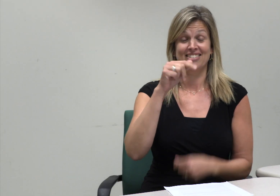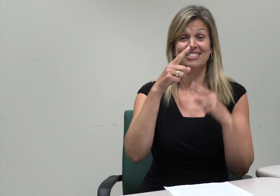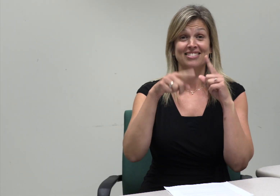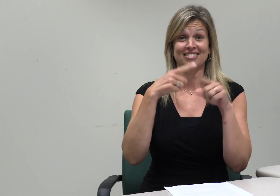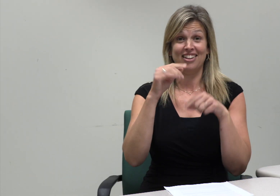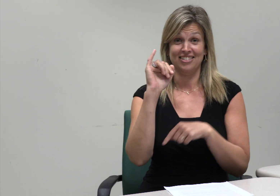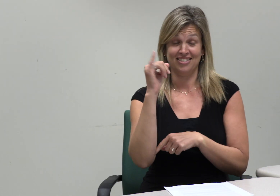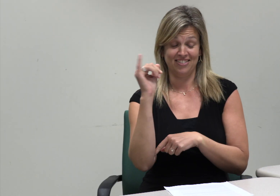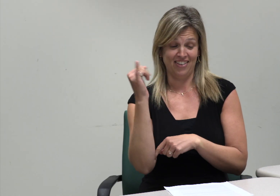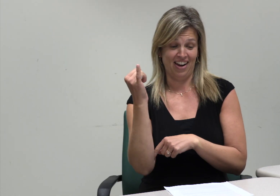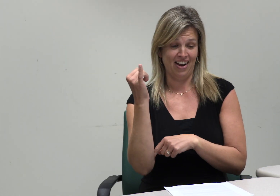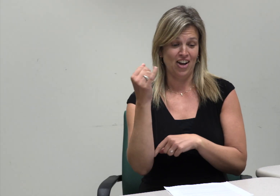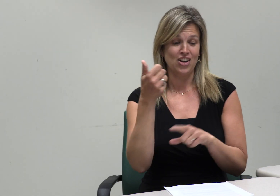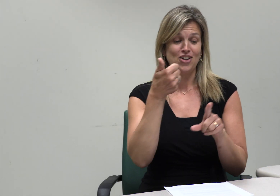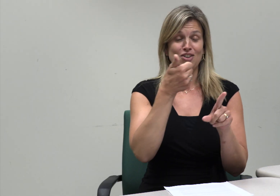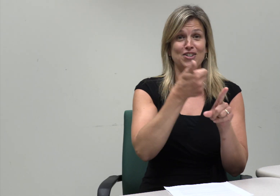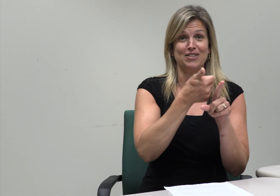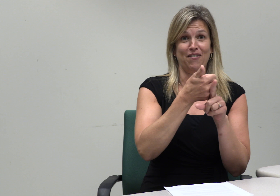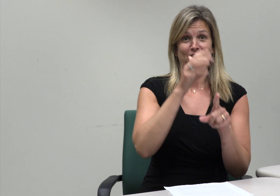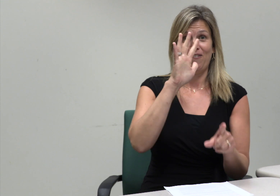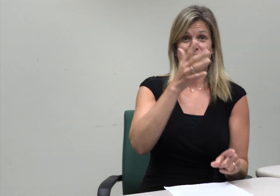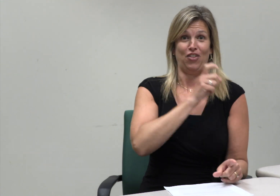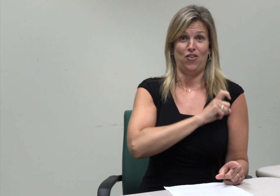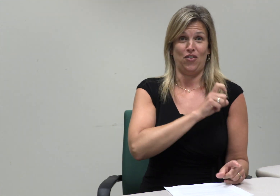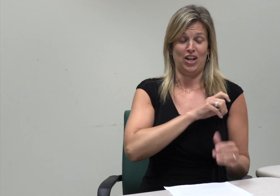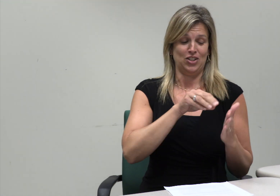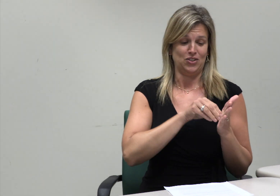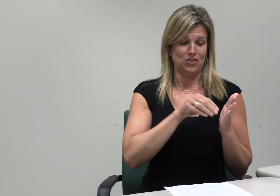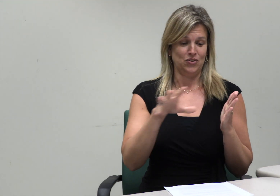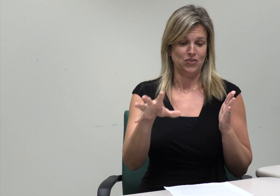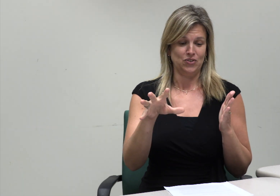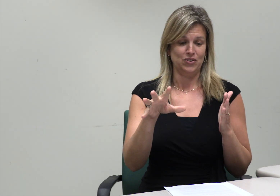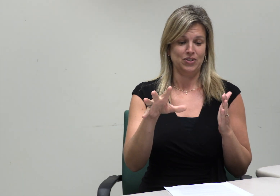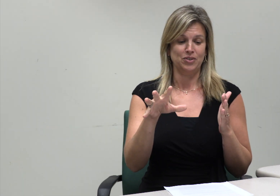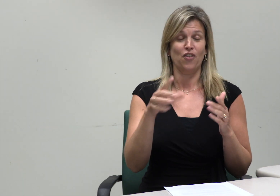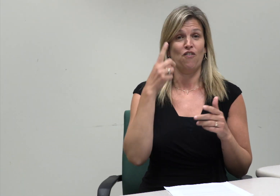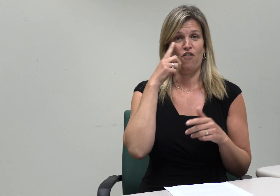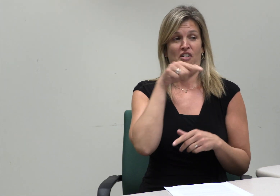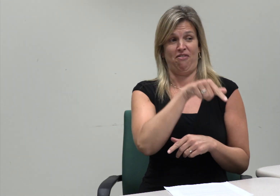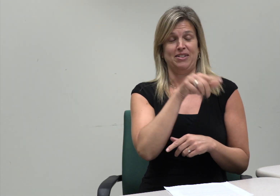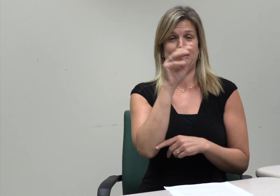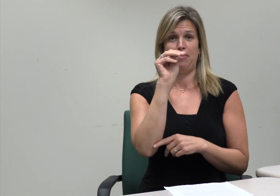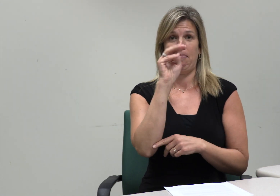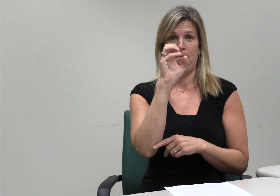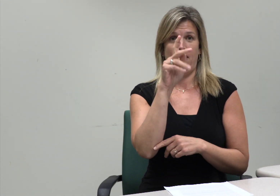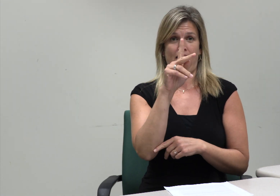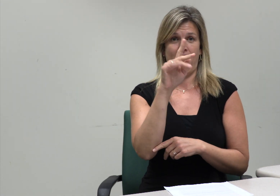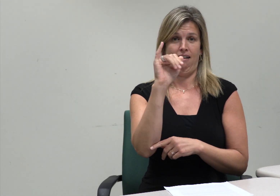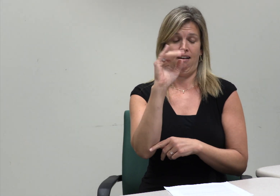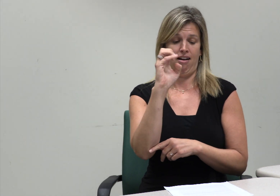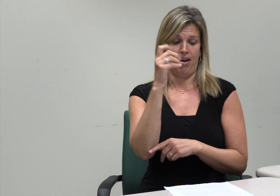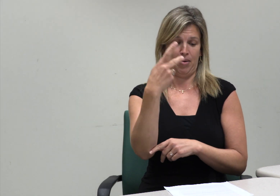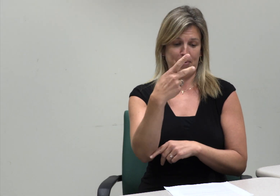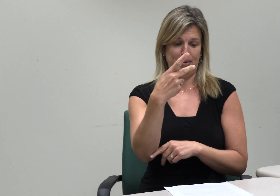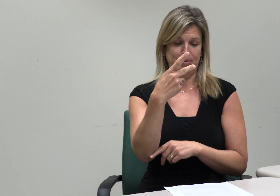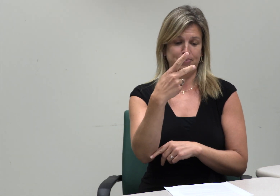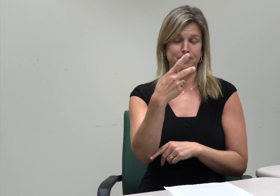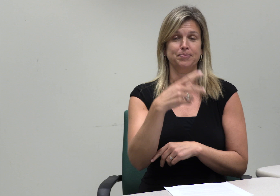Javanna is the fifth grade student in this mock IEP.